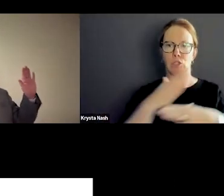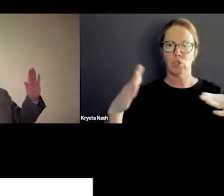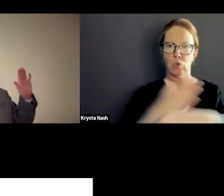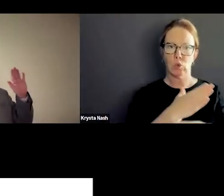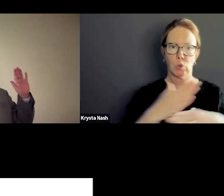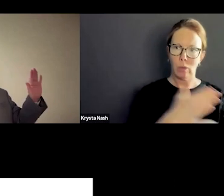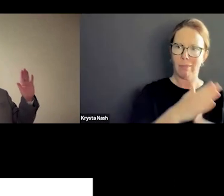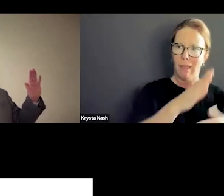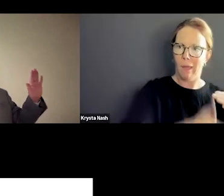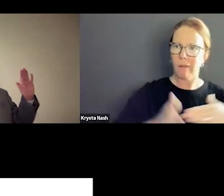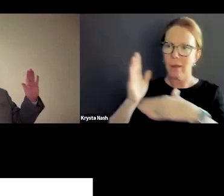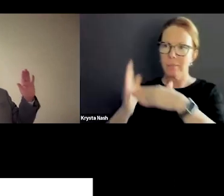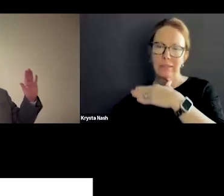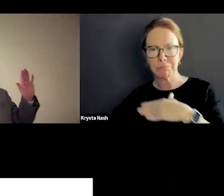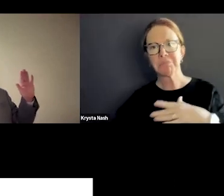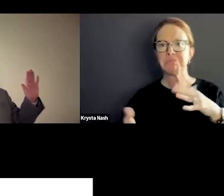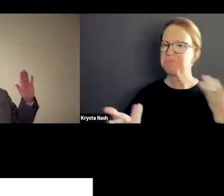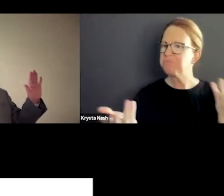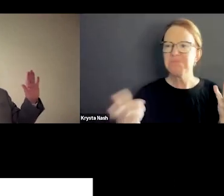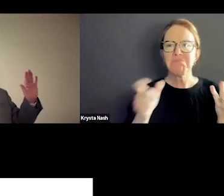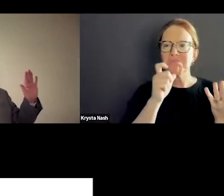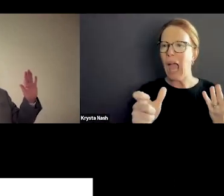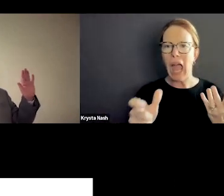In general the results were not statistically significant.